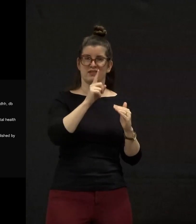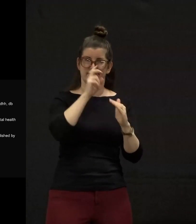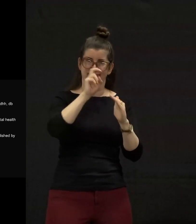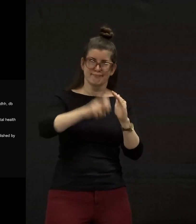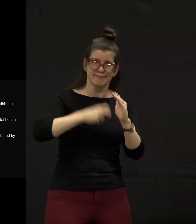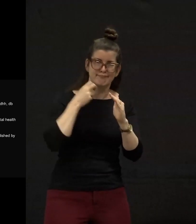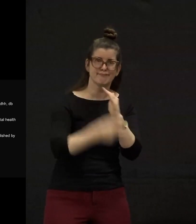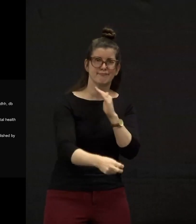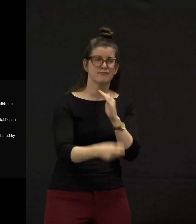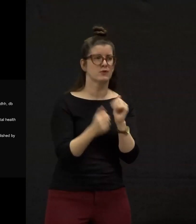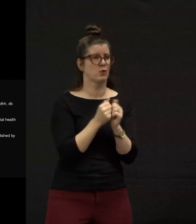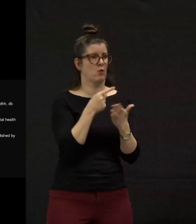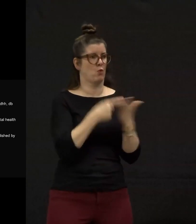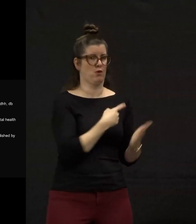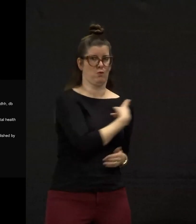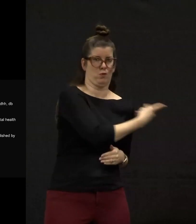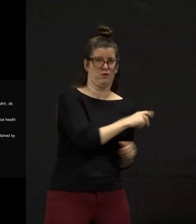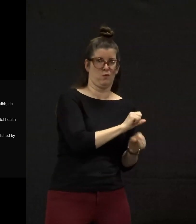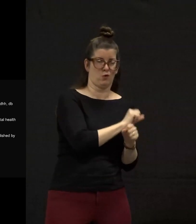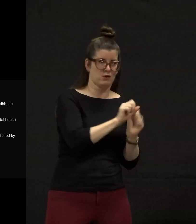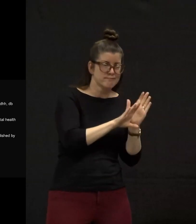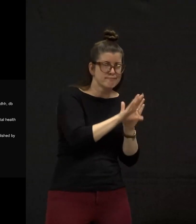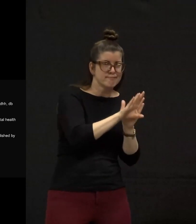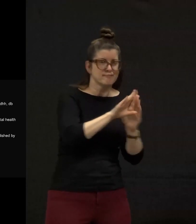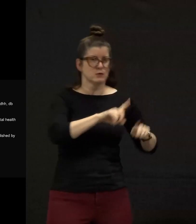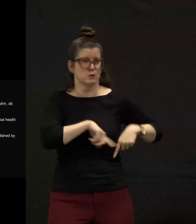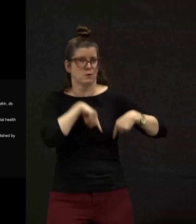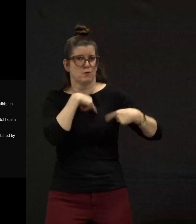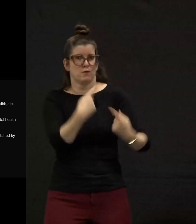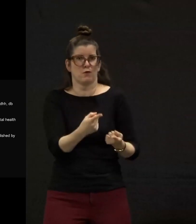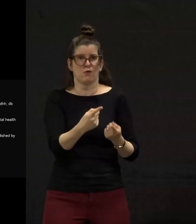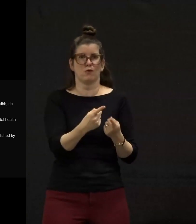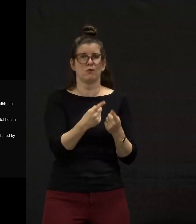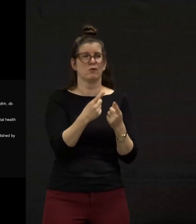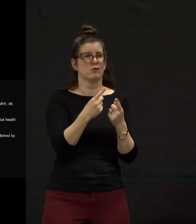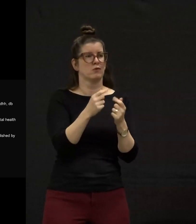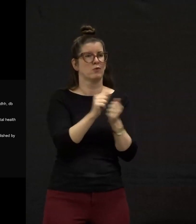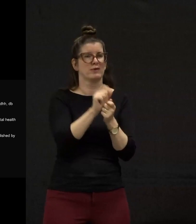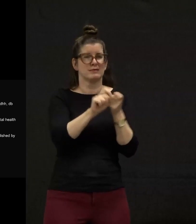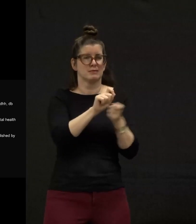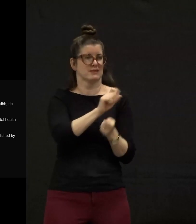with what we've worked on to develop so far through a specific clinic called